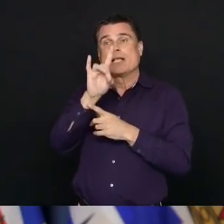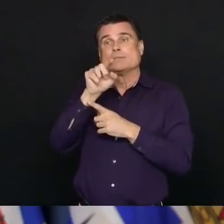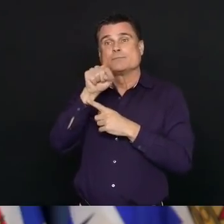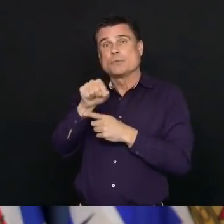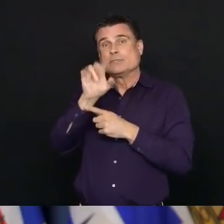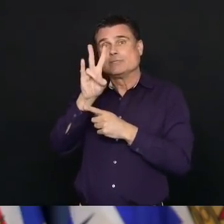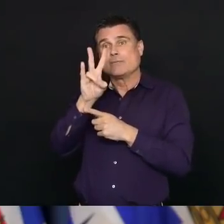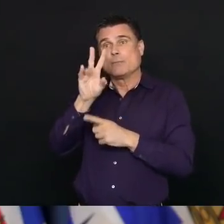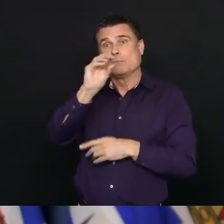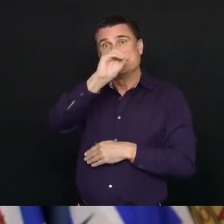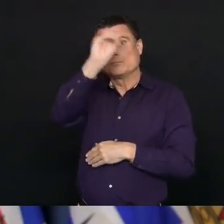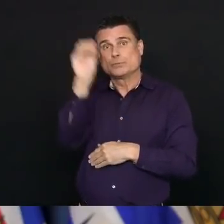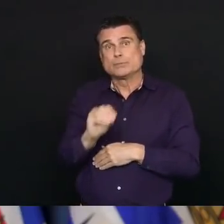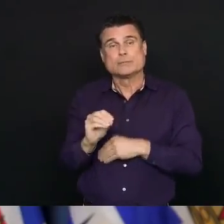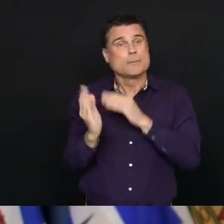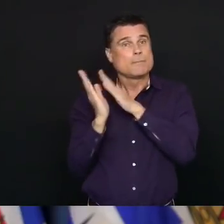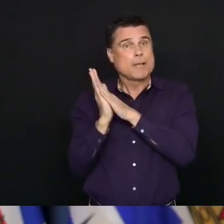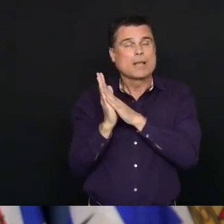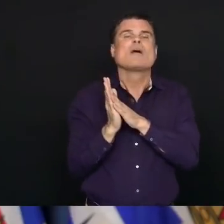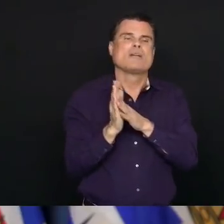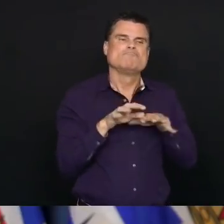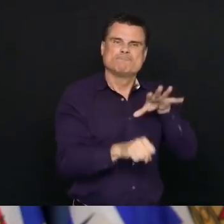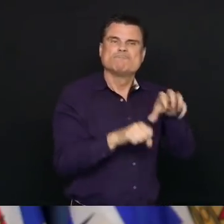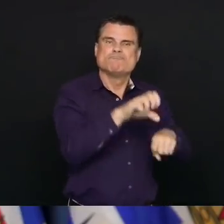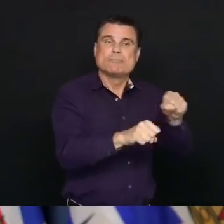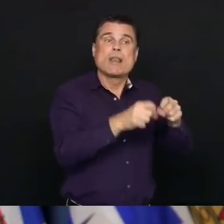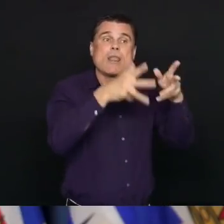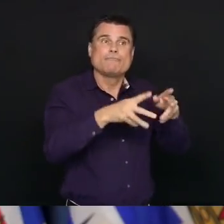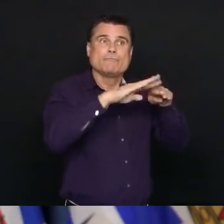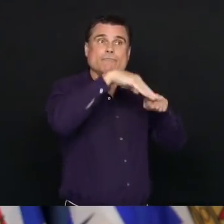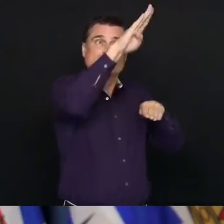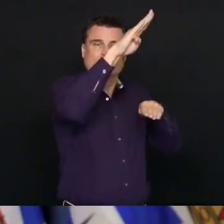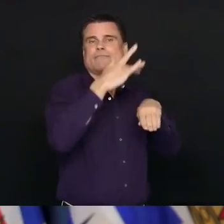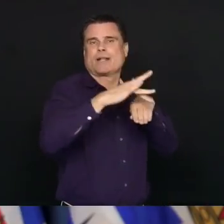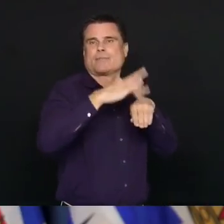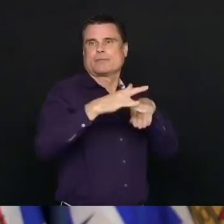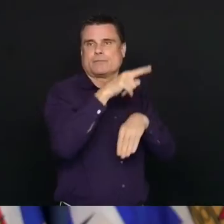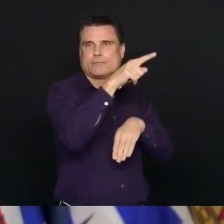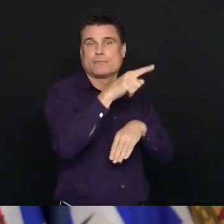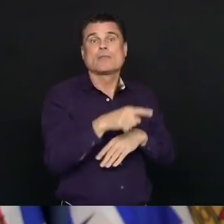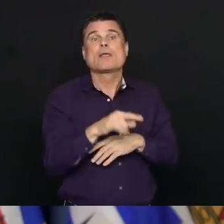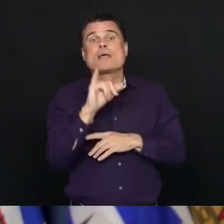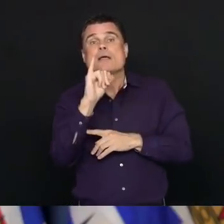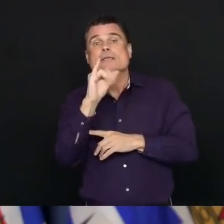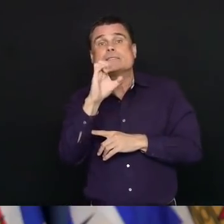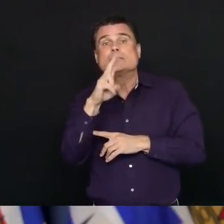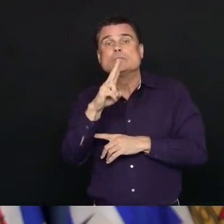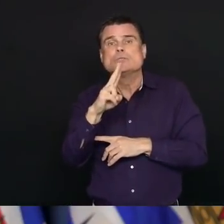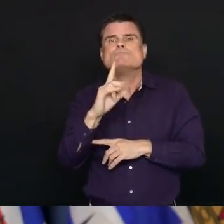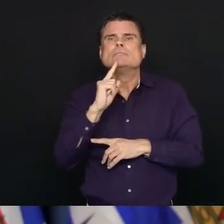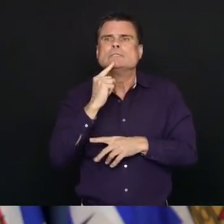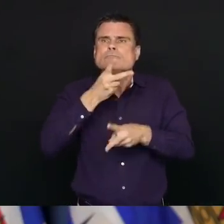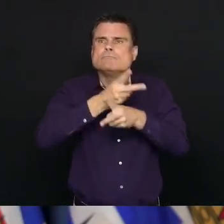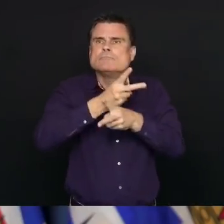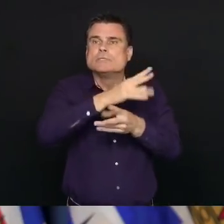So that is a significant ongoing issue. Yesterday we had 3180 visits to emergency rooms.